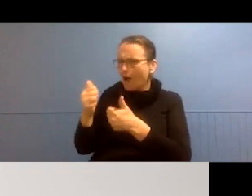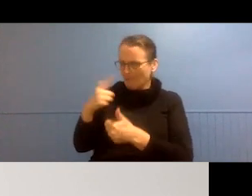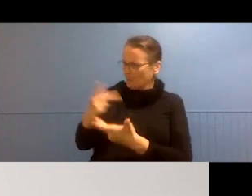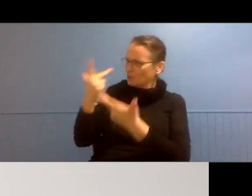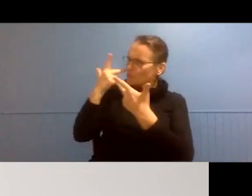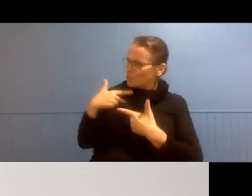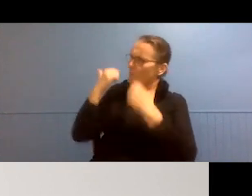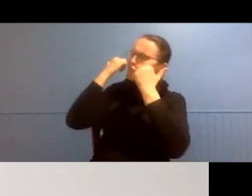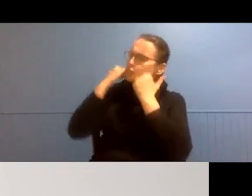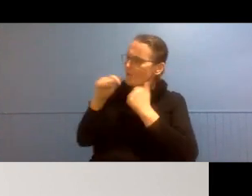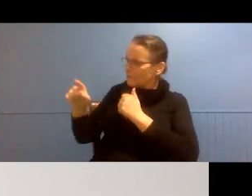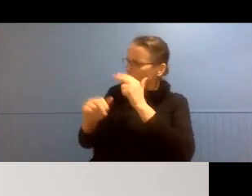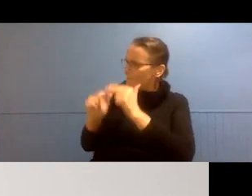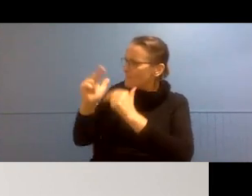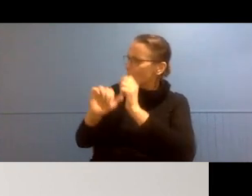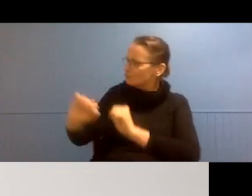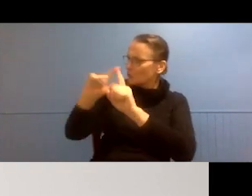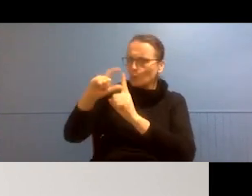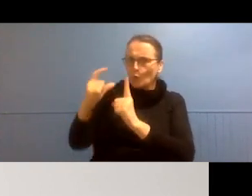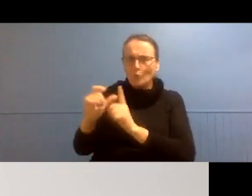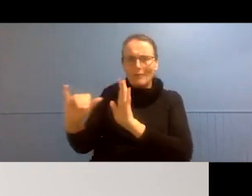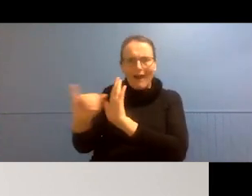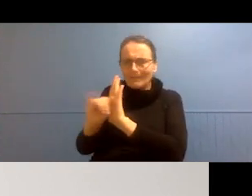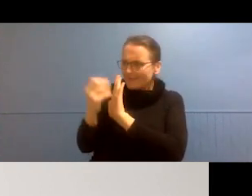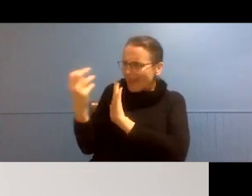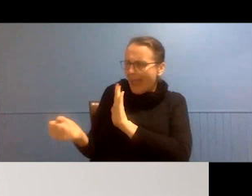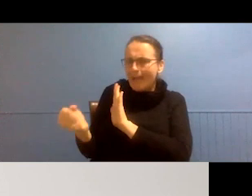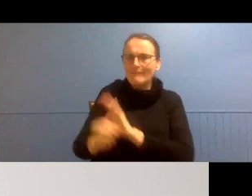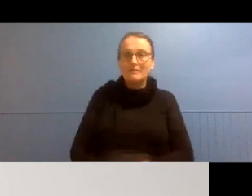building your culture and identity," or it may be different to the people